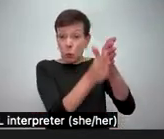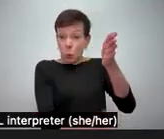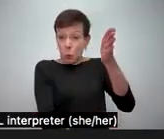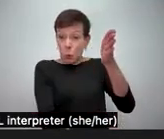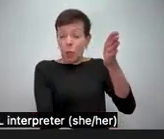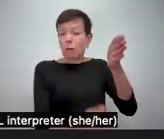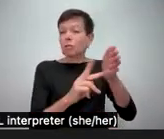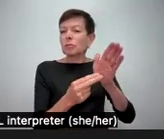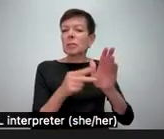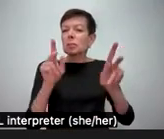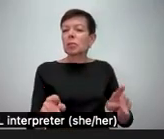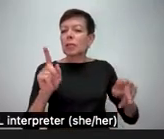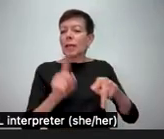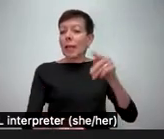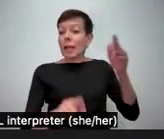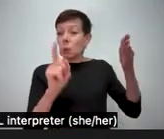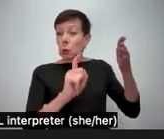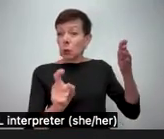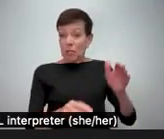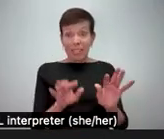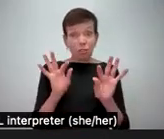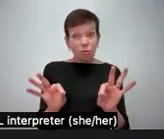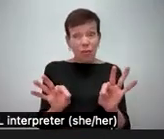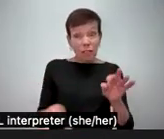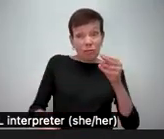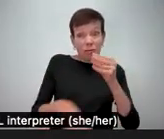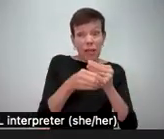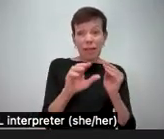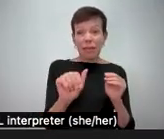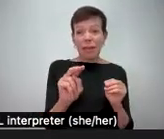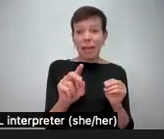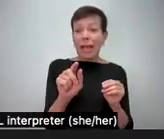your budget. If you're thinking about doing something like that. So sorry.